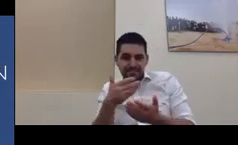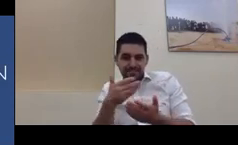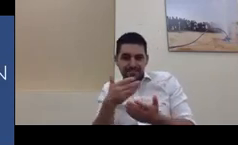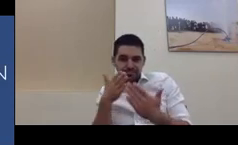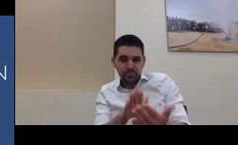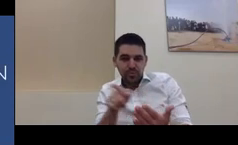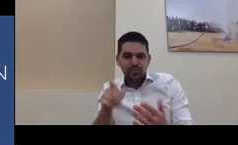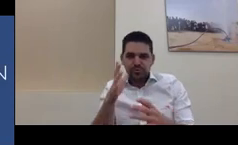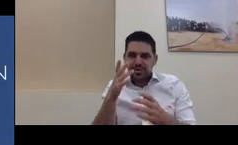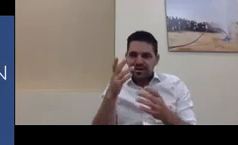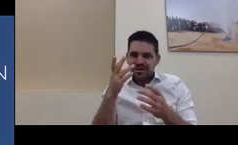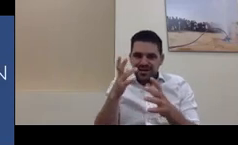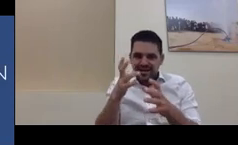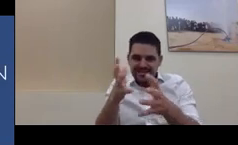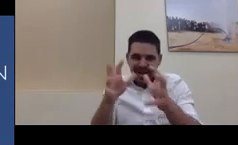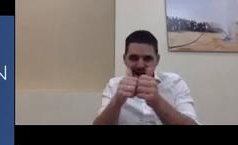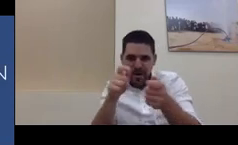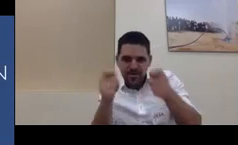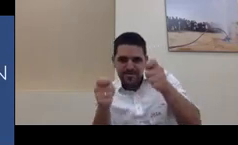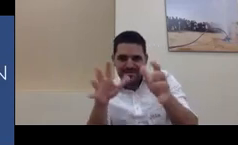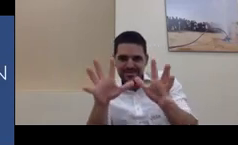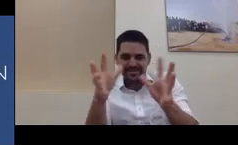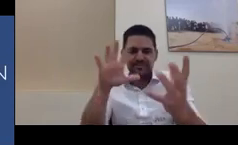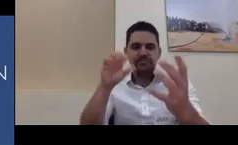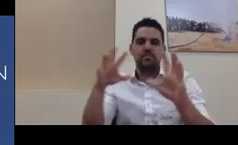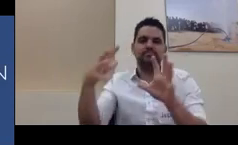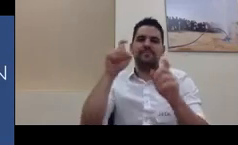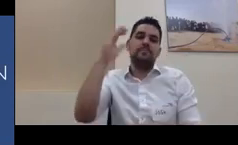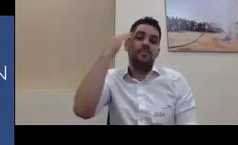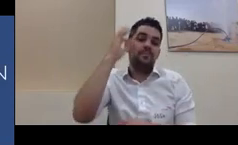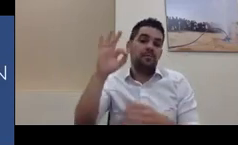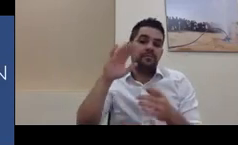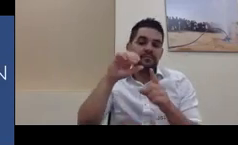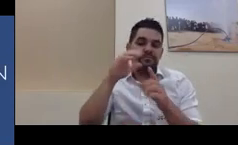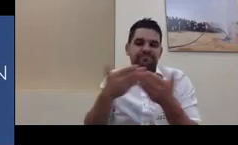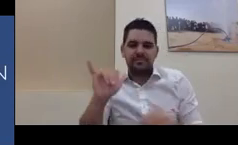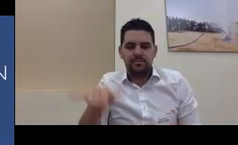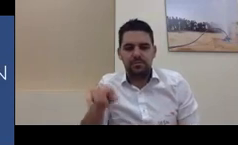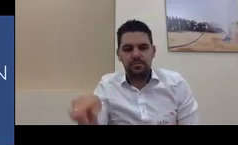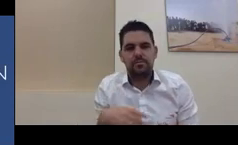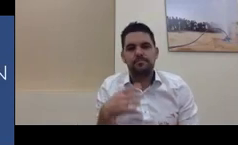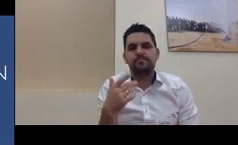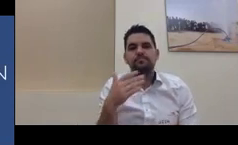but maybe it's not the best approach or ... How can we adapt that and be mindful of things